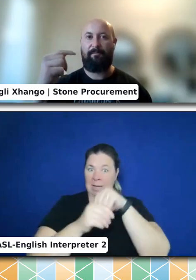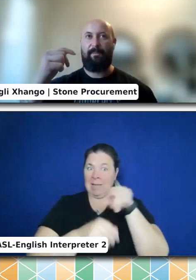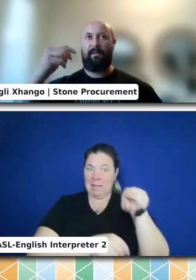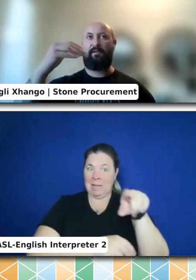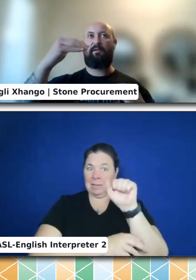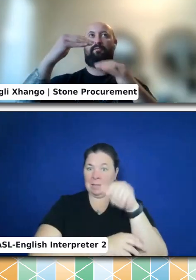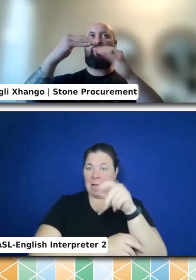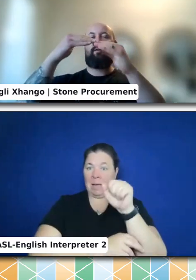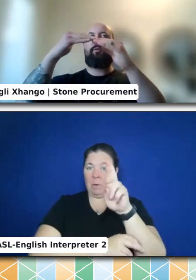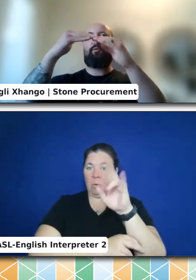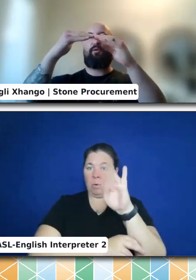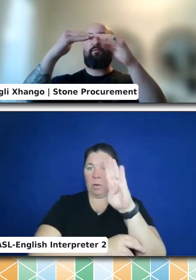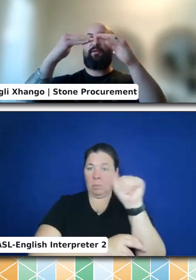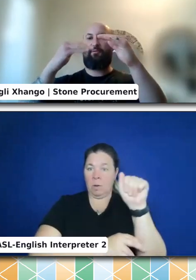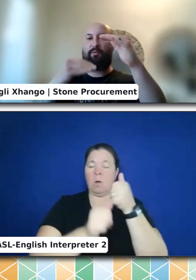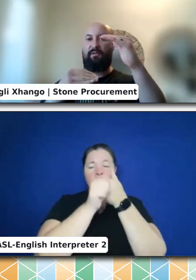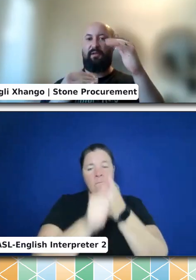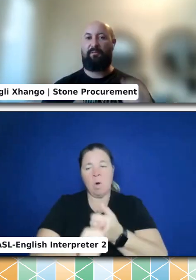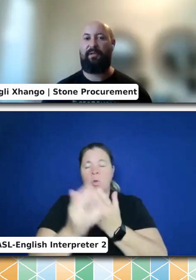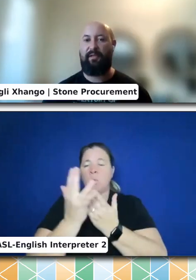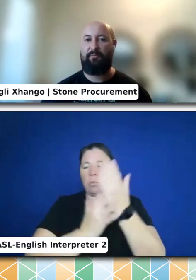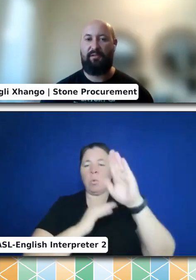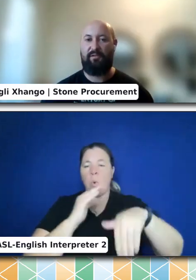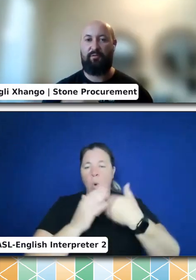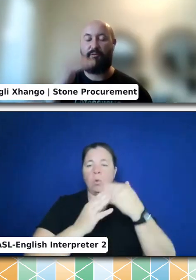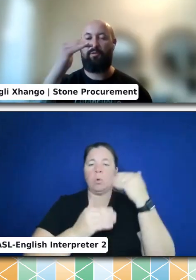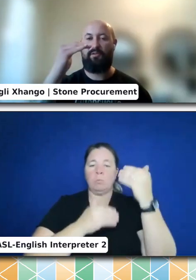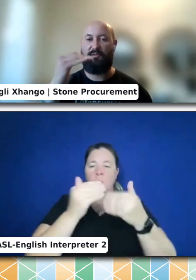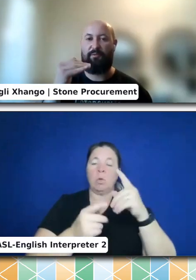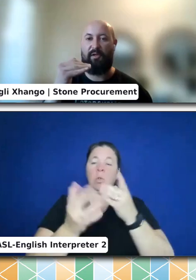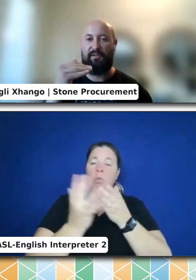It'll follow you all the way through the bidding process, or through the tender process.